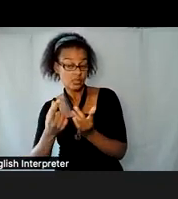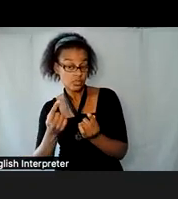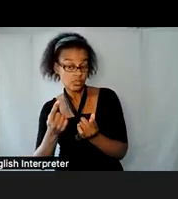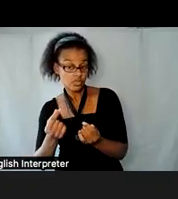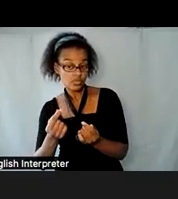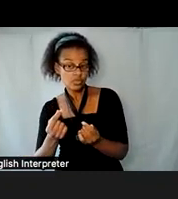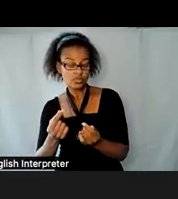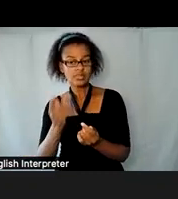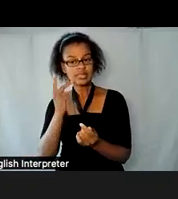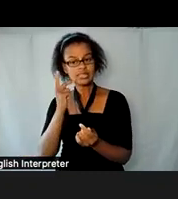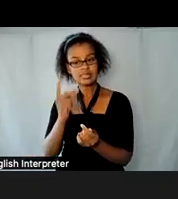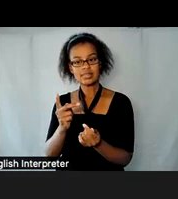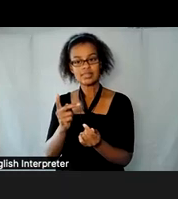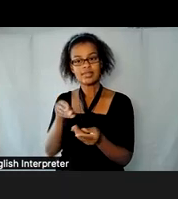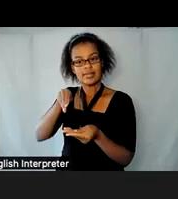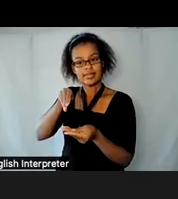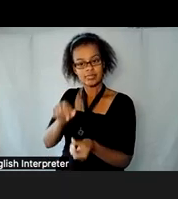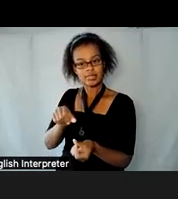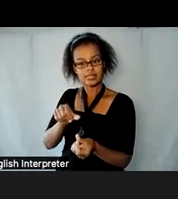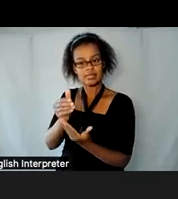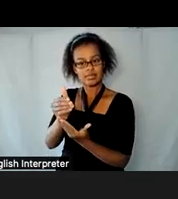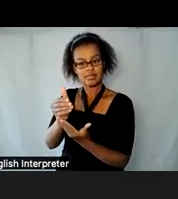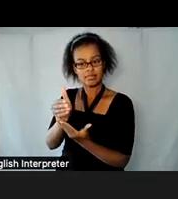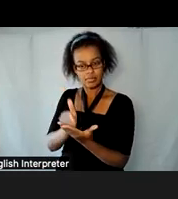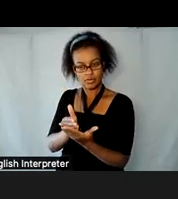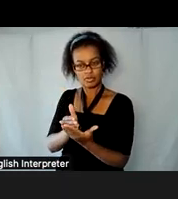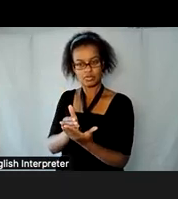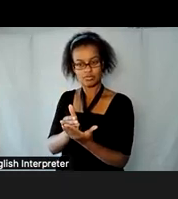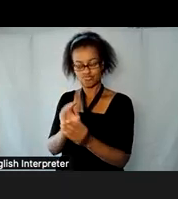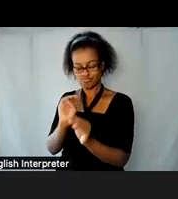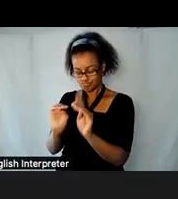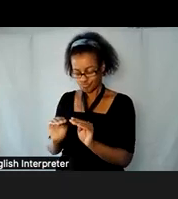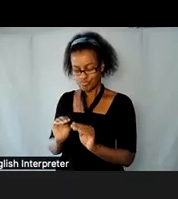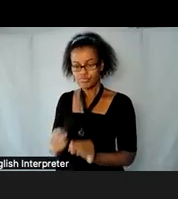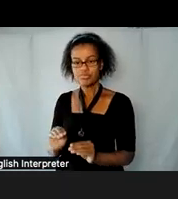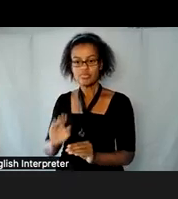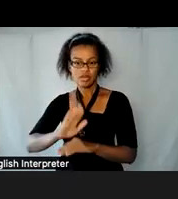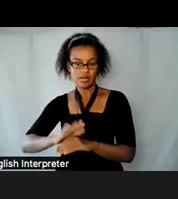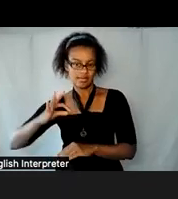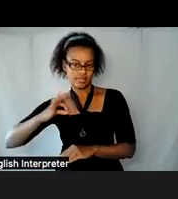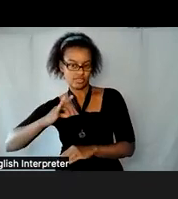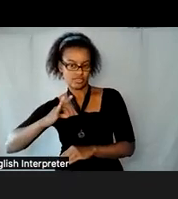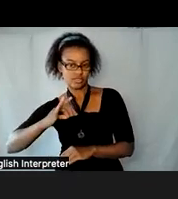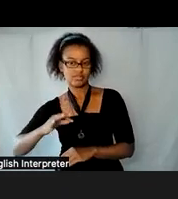of the application and include the information in the budget.